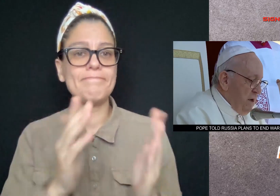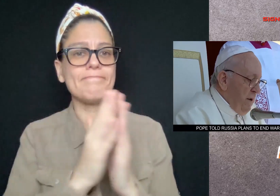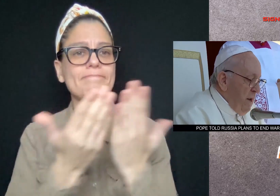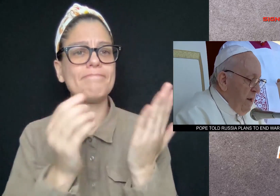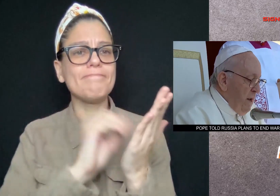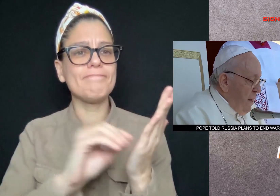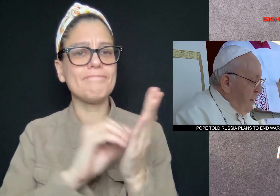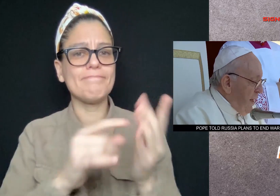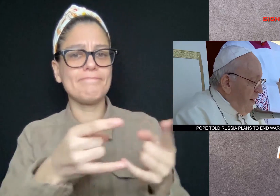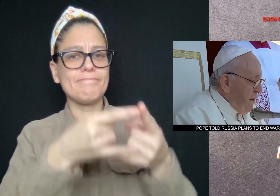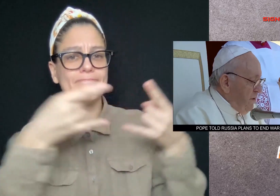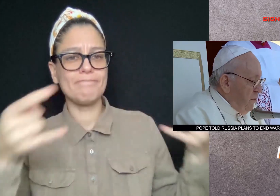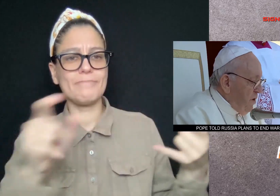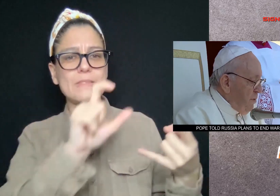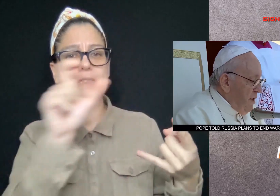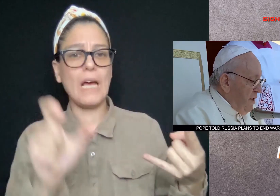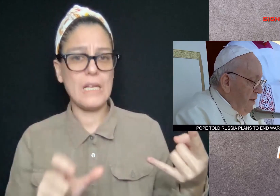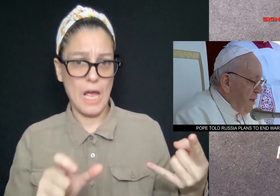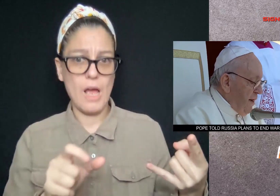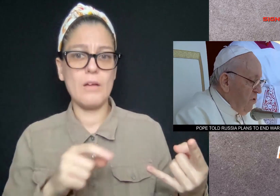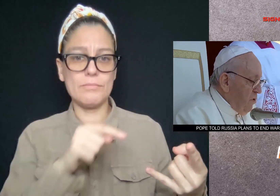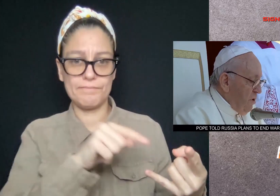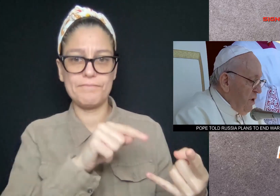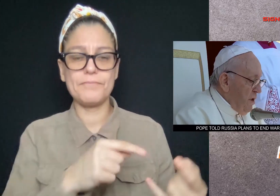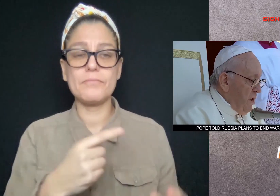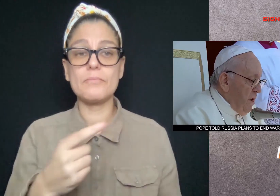but Pope Francis told an Italian newspaper